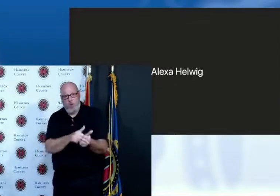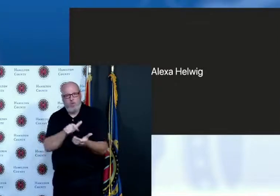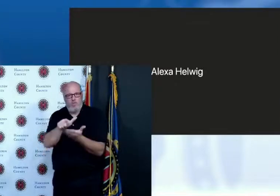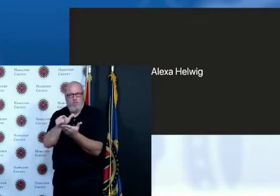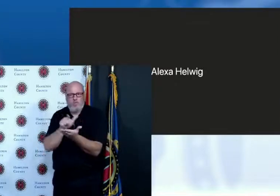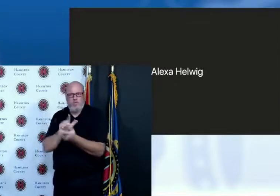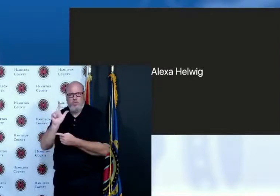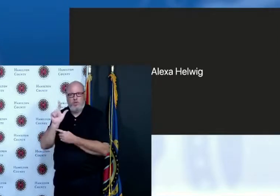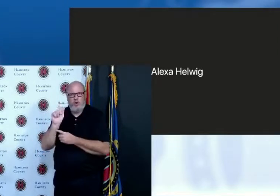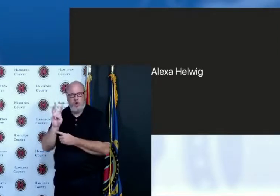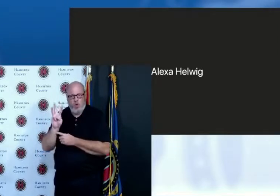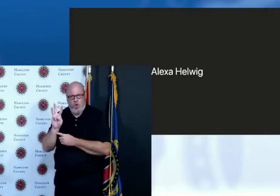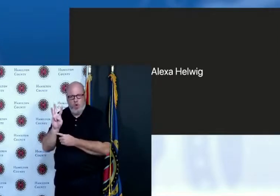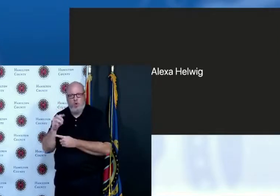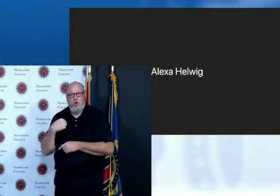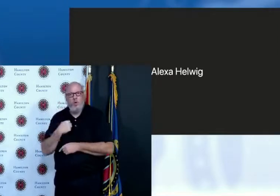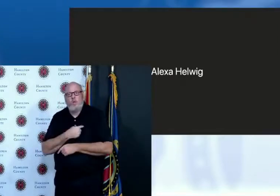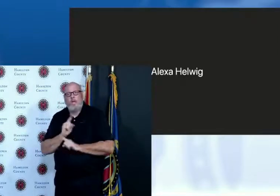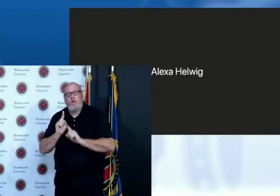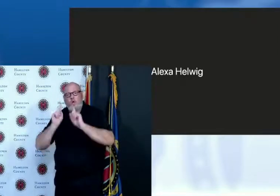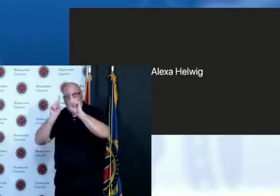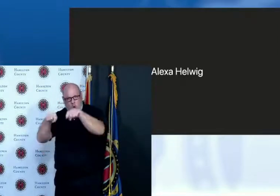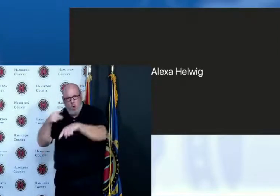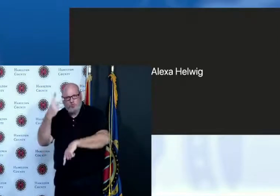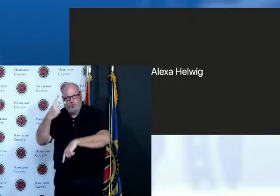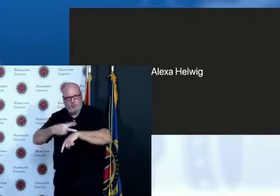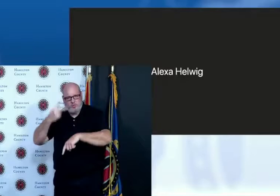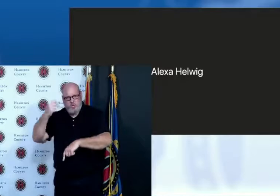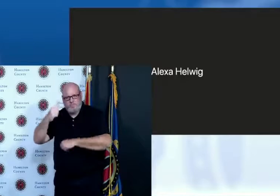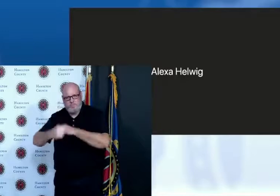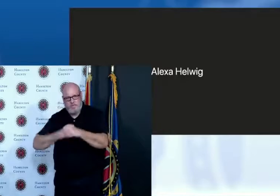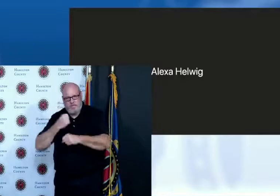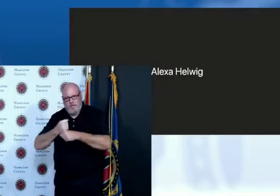there the schools are taking that opportunity to consult with us in addition many schools have